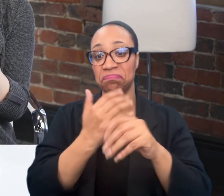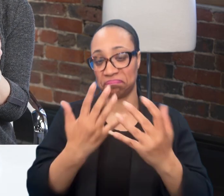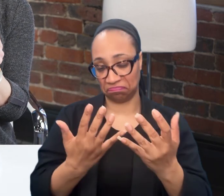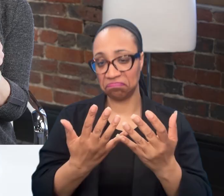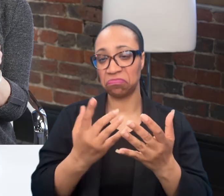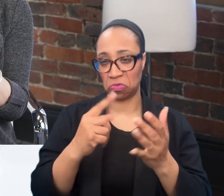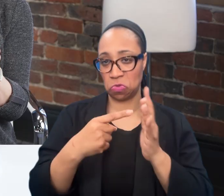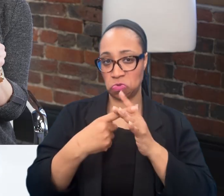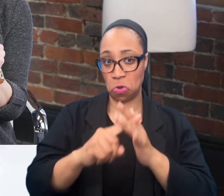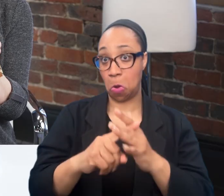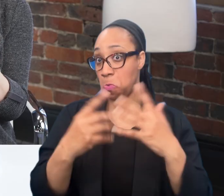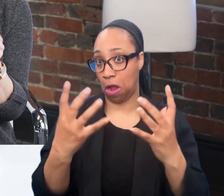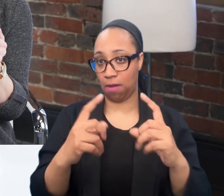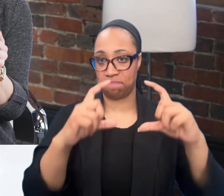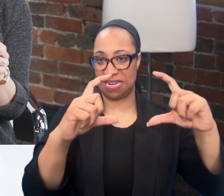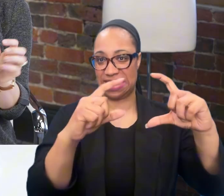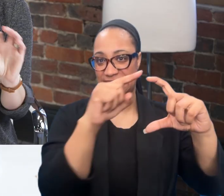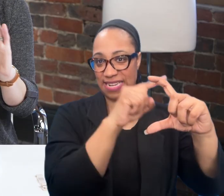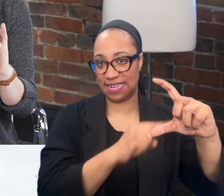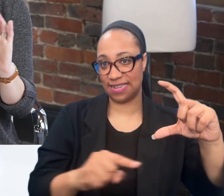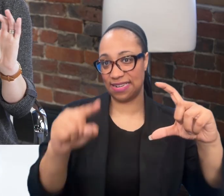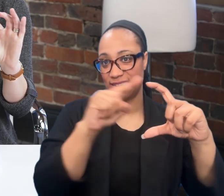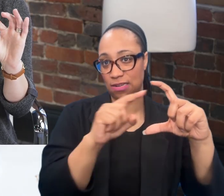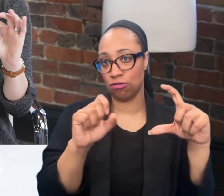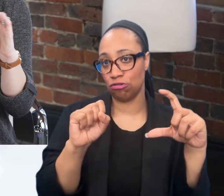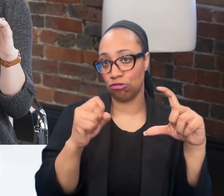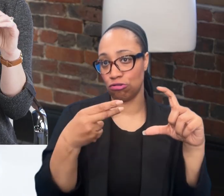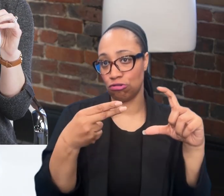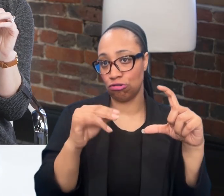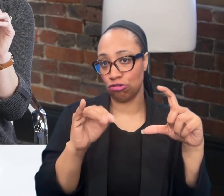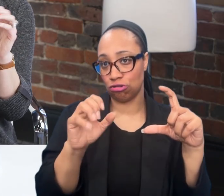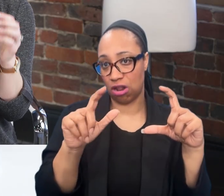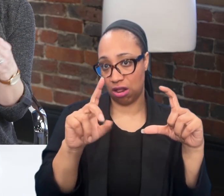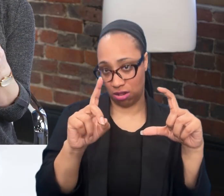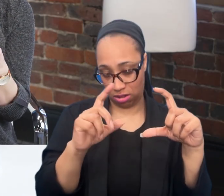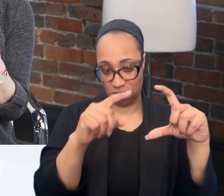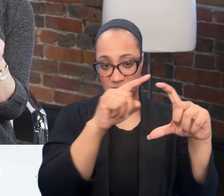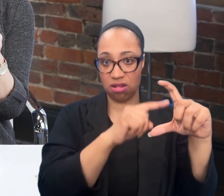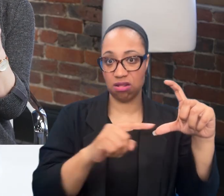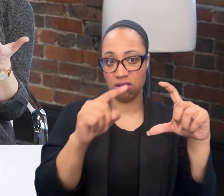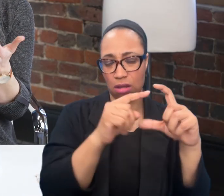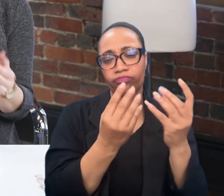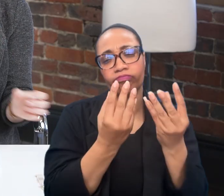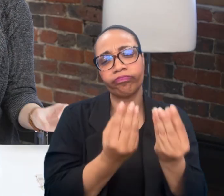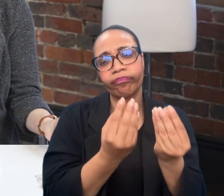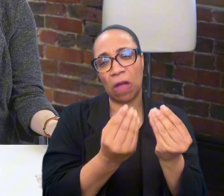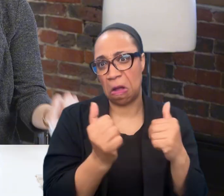I mentioned before so it is really flexible you have the 24 mm option that's the whole shield and